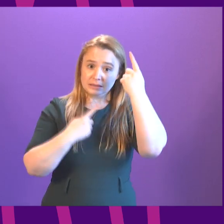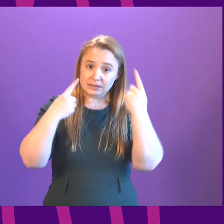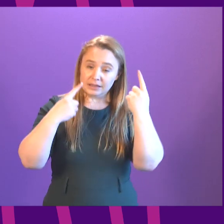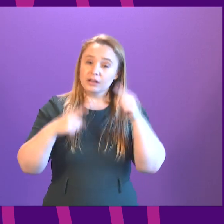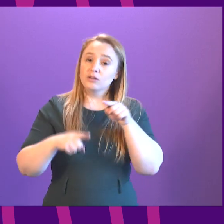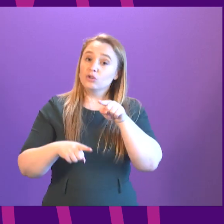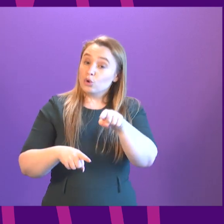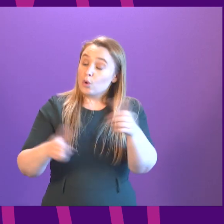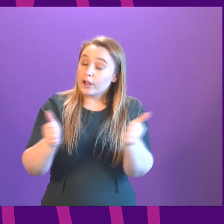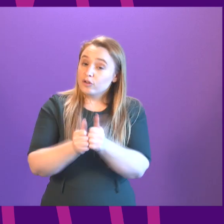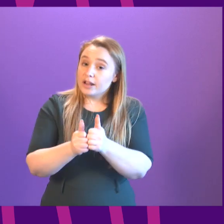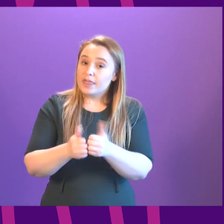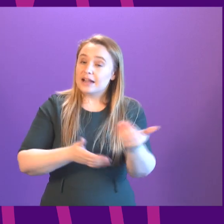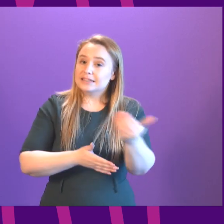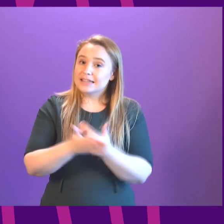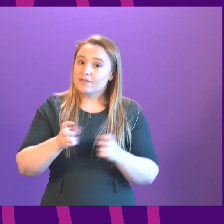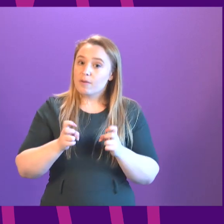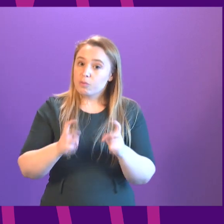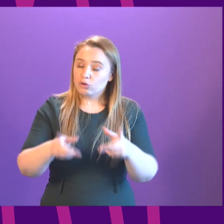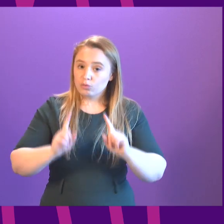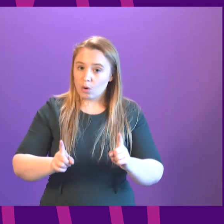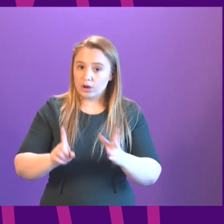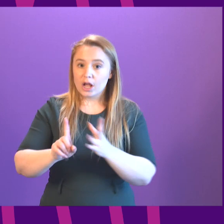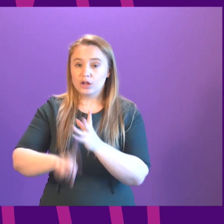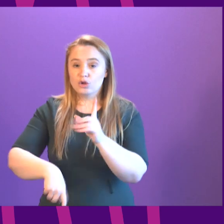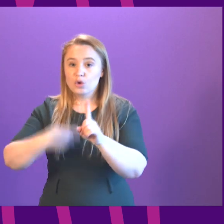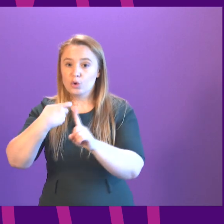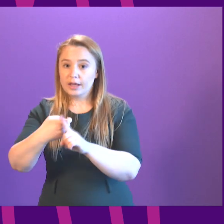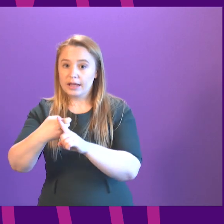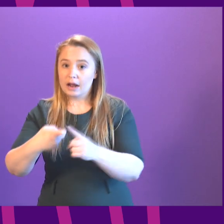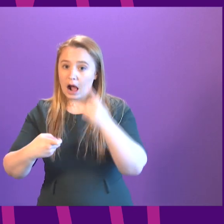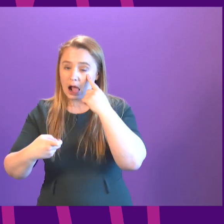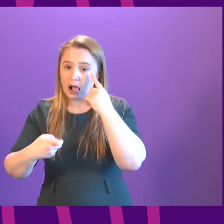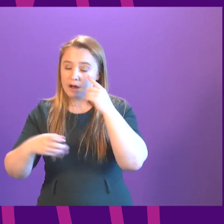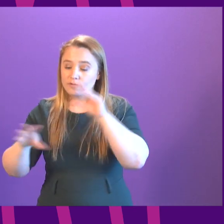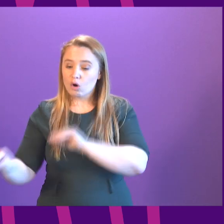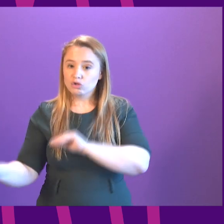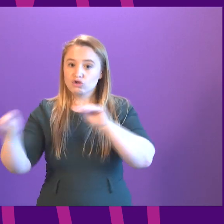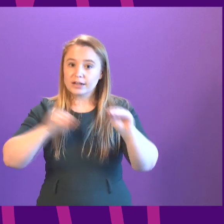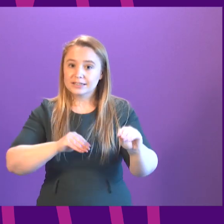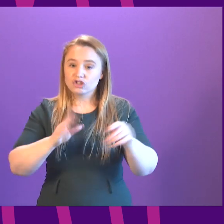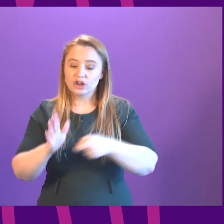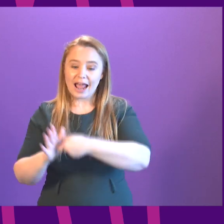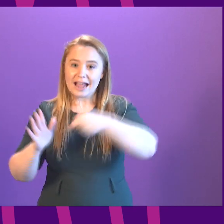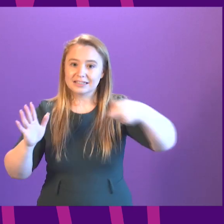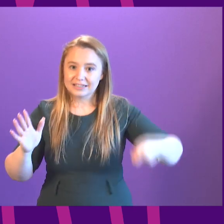for everyone—would be for the UK Government to seek a Brexit transition extension so that